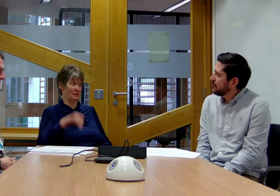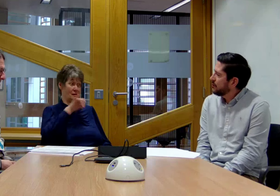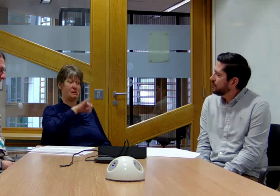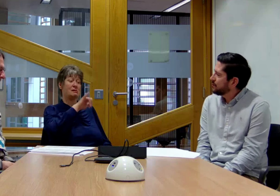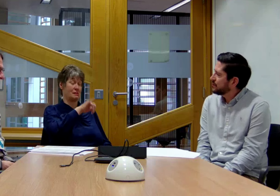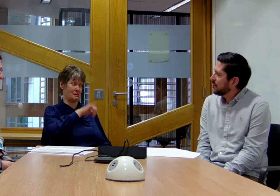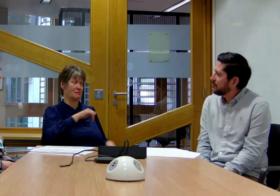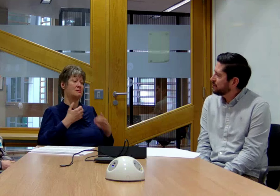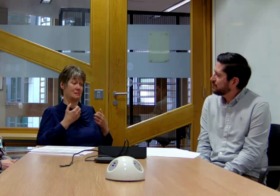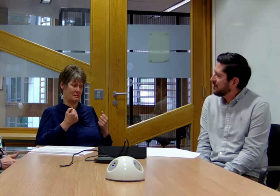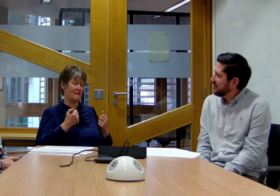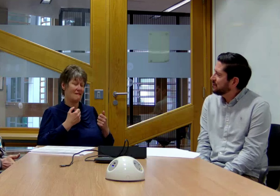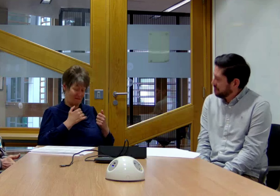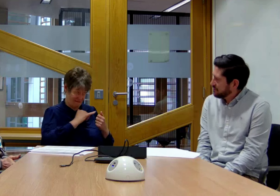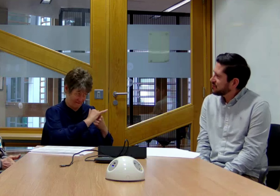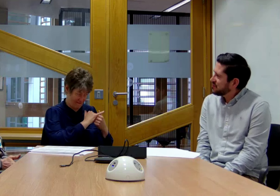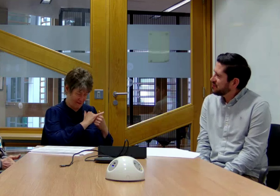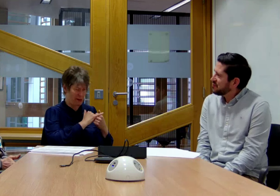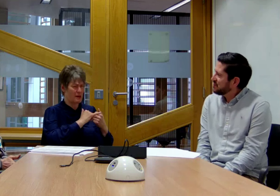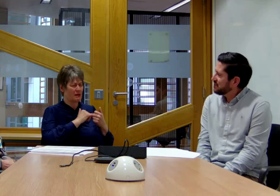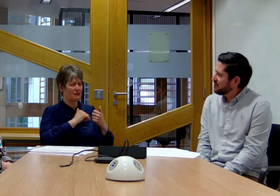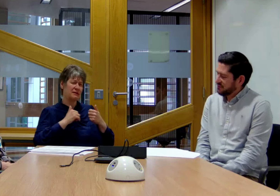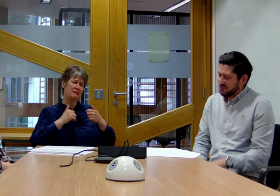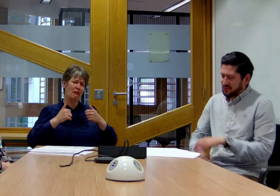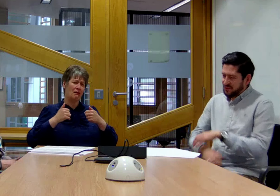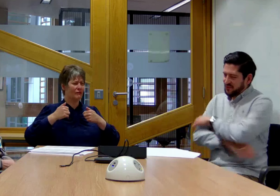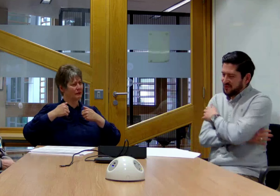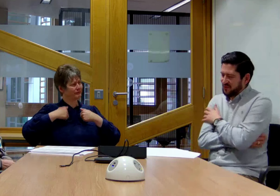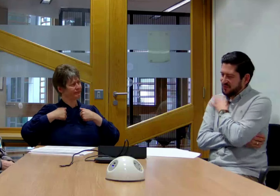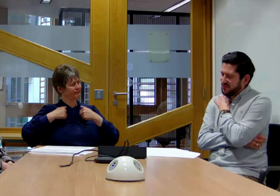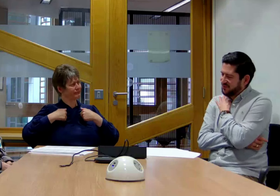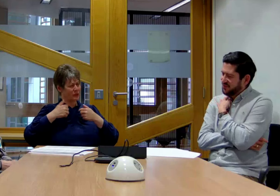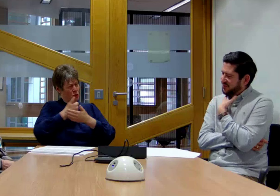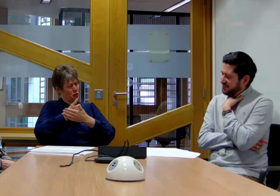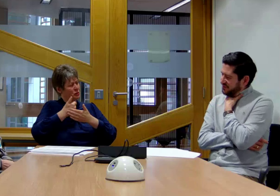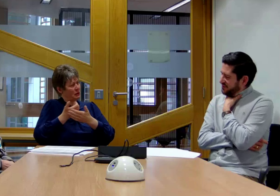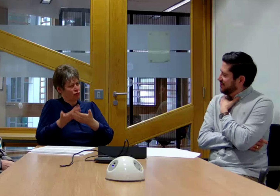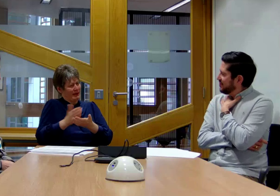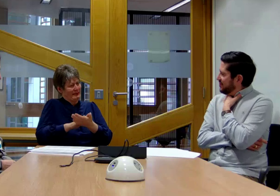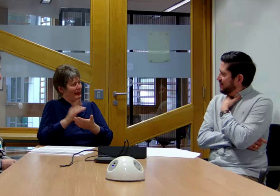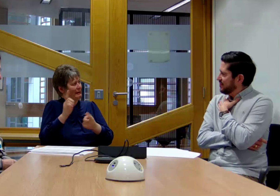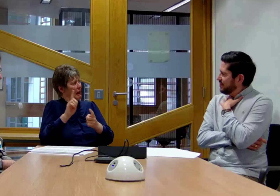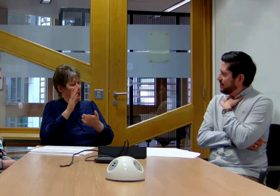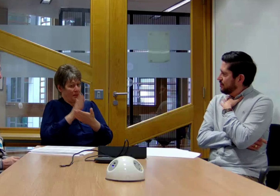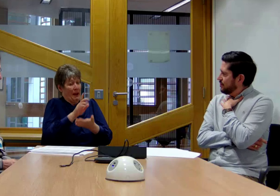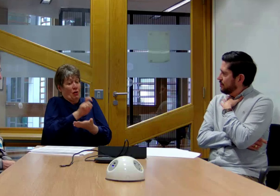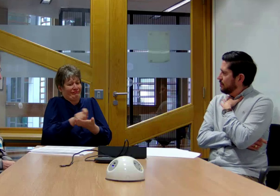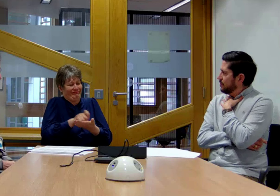terms of terminology? Alasdair: Yes we do and it's maybe not quite difficult for us because it tends to be written